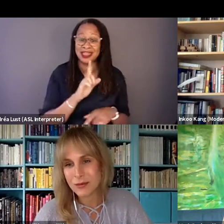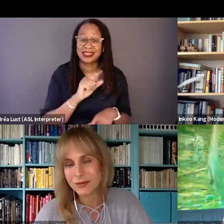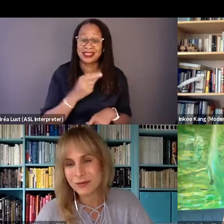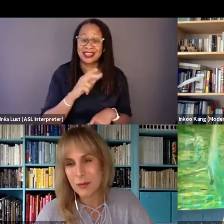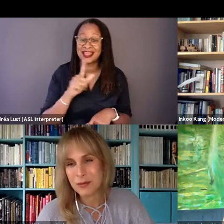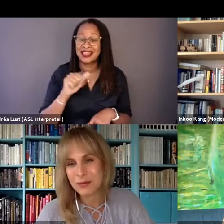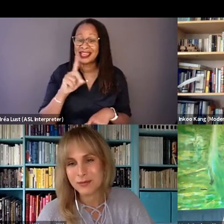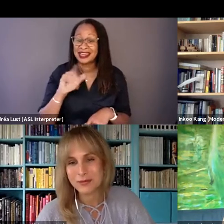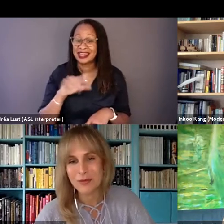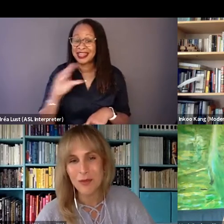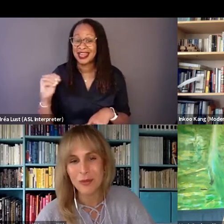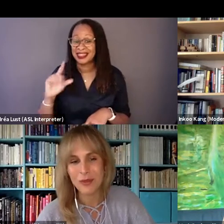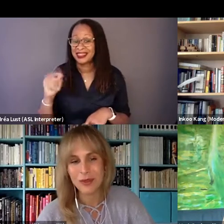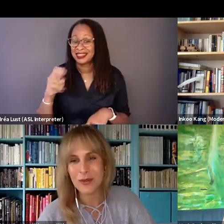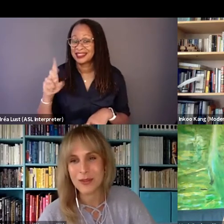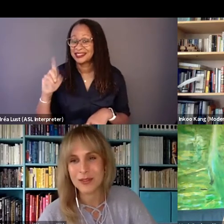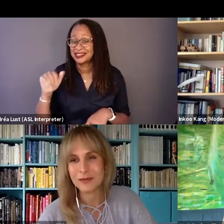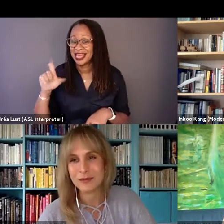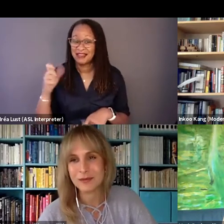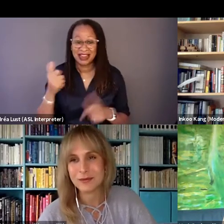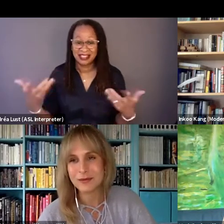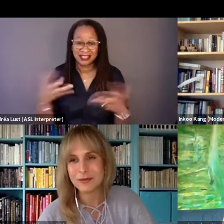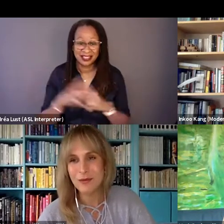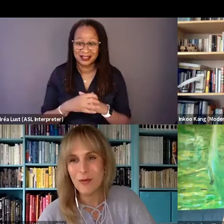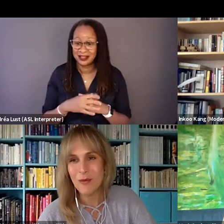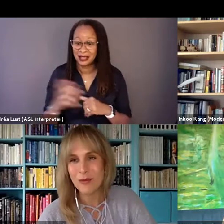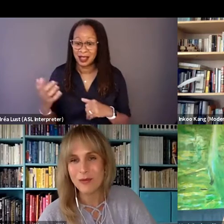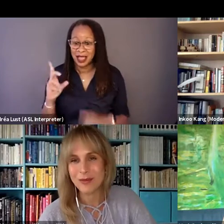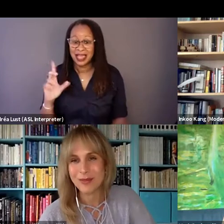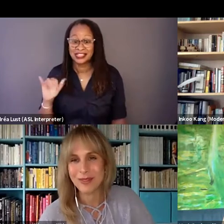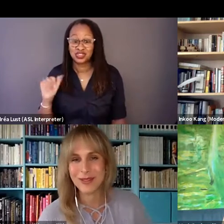Anything that sort of has been weighing on you guys? The only thing I'll add is that,